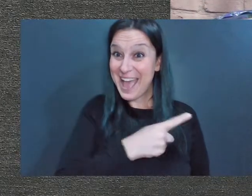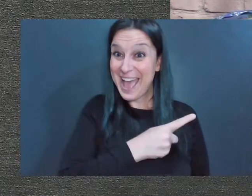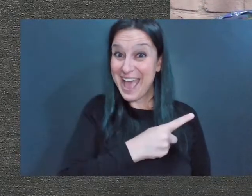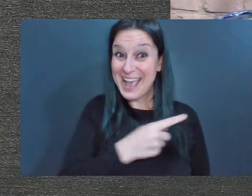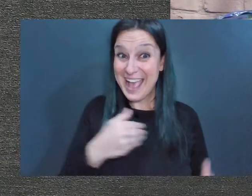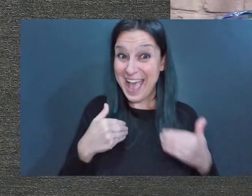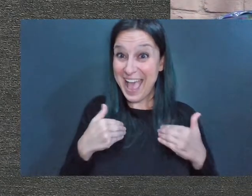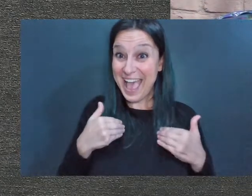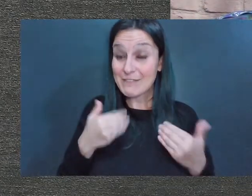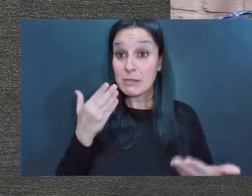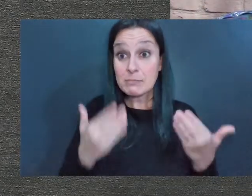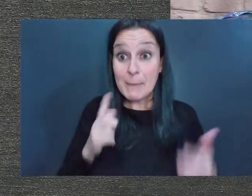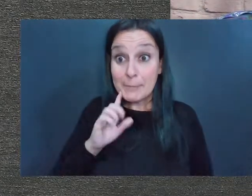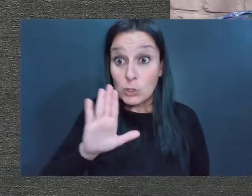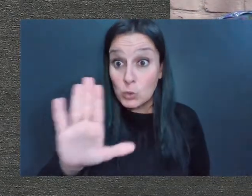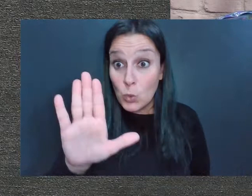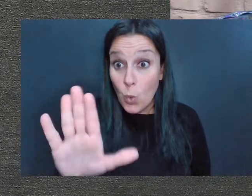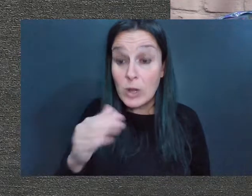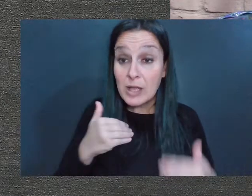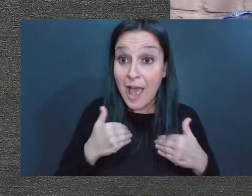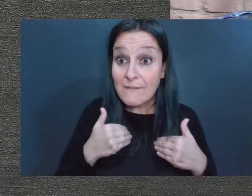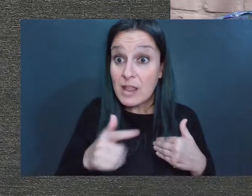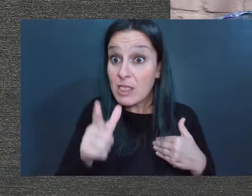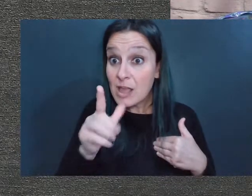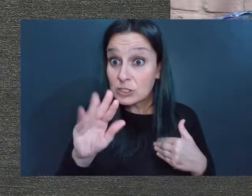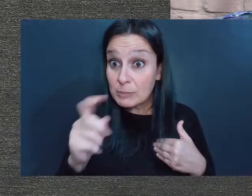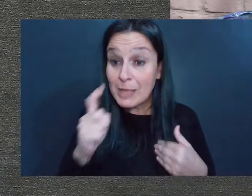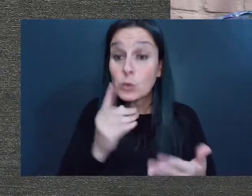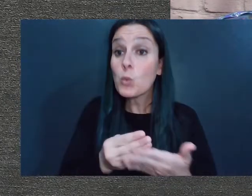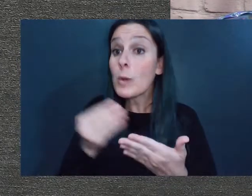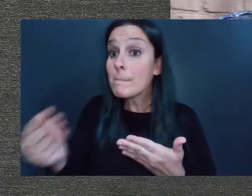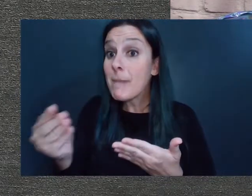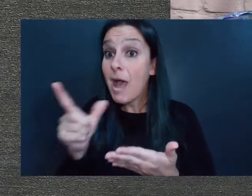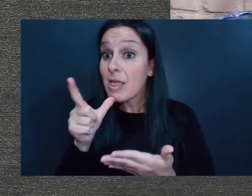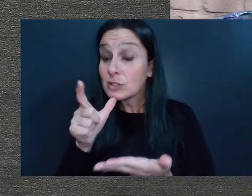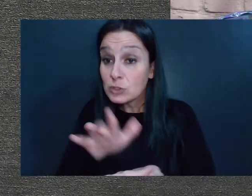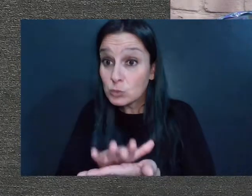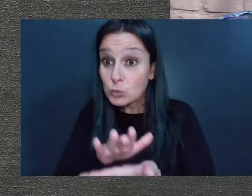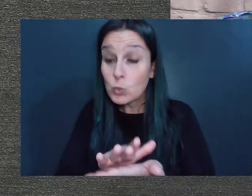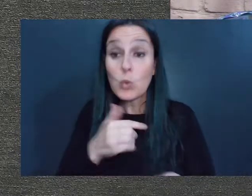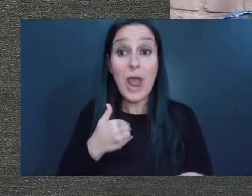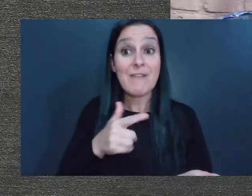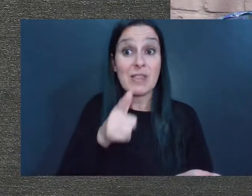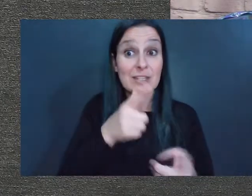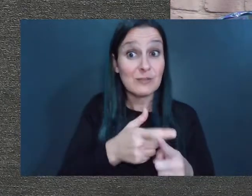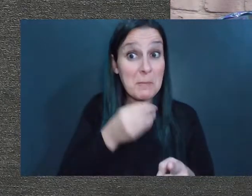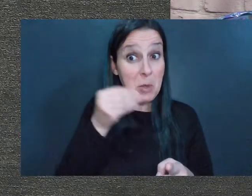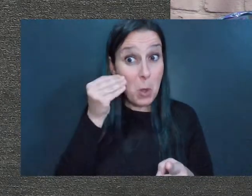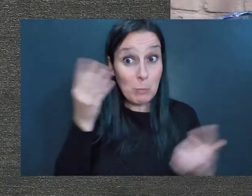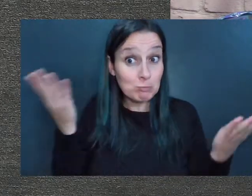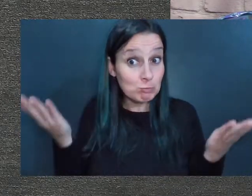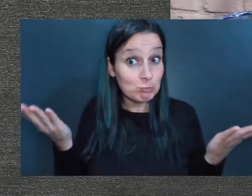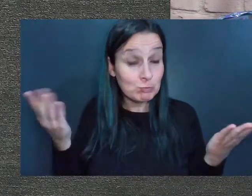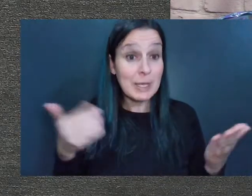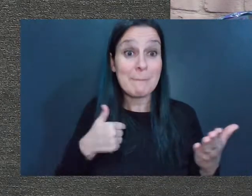You might have a lunch box or maybe you'll get lunch at school or at your house. I have some lunch packed in here.